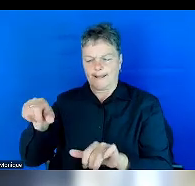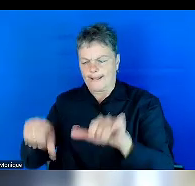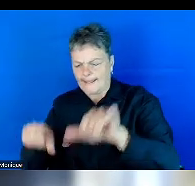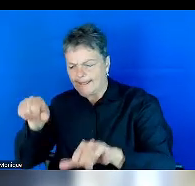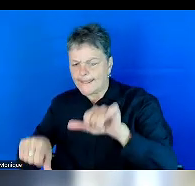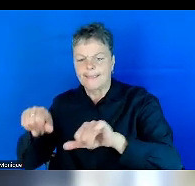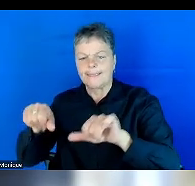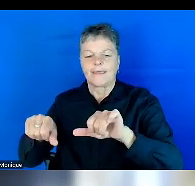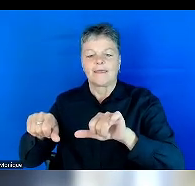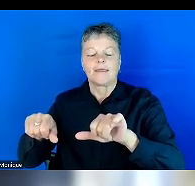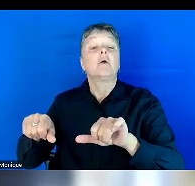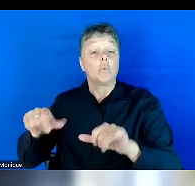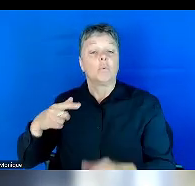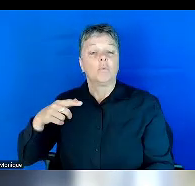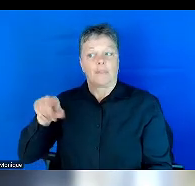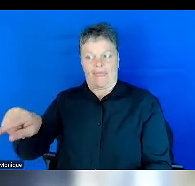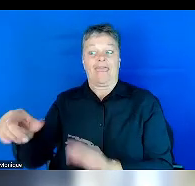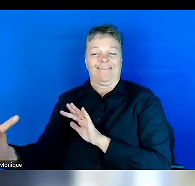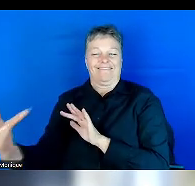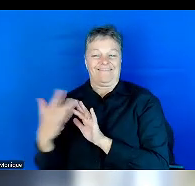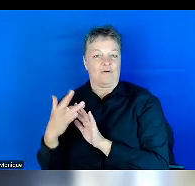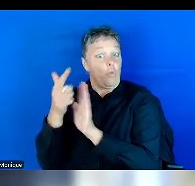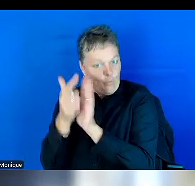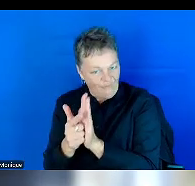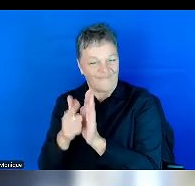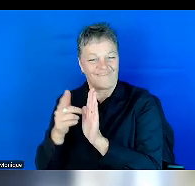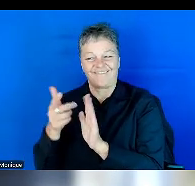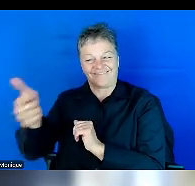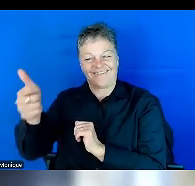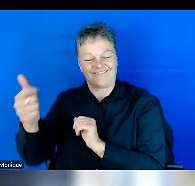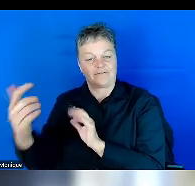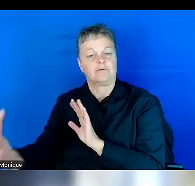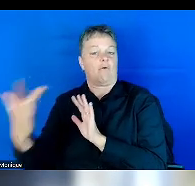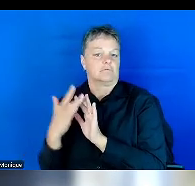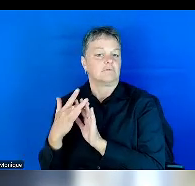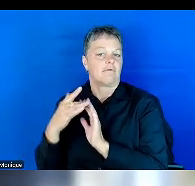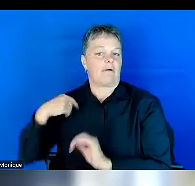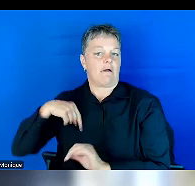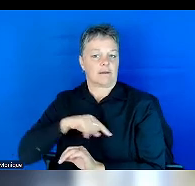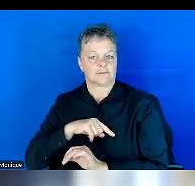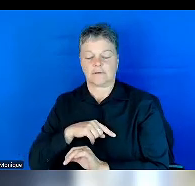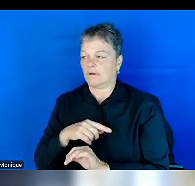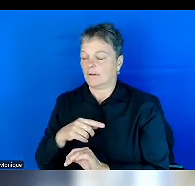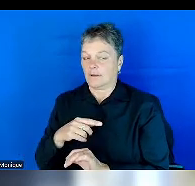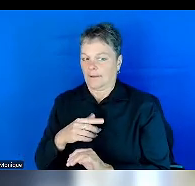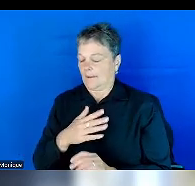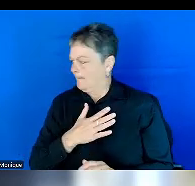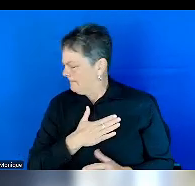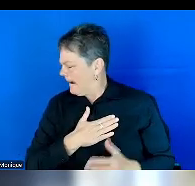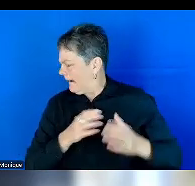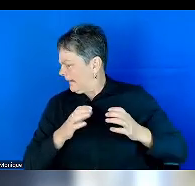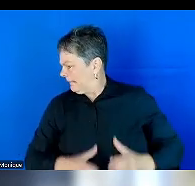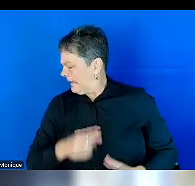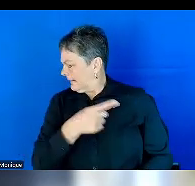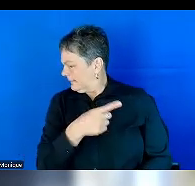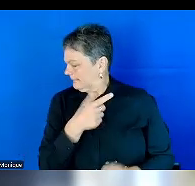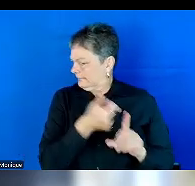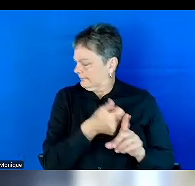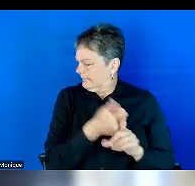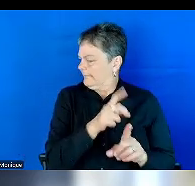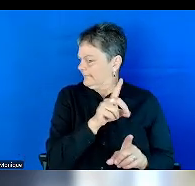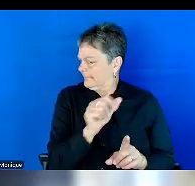referral service where lawyers and paralegals if they're representing a person with disability and